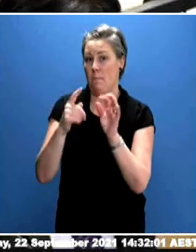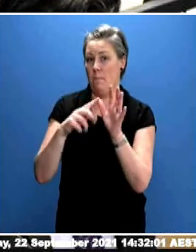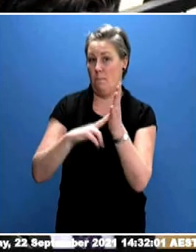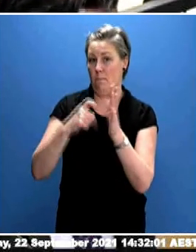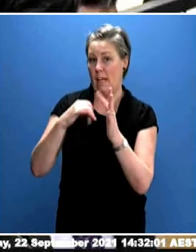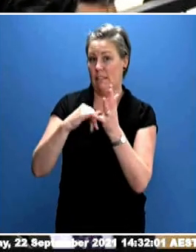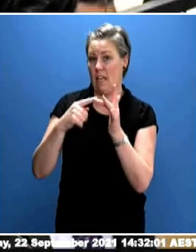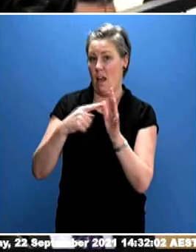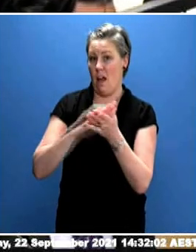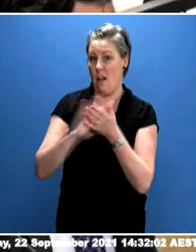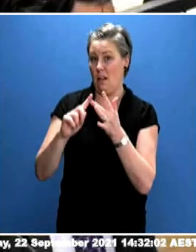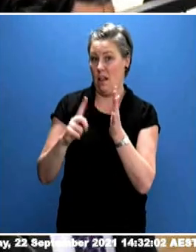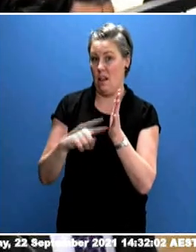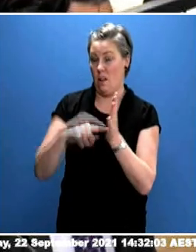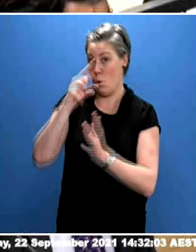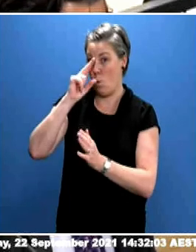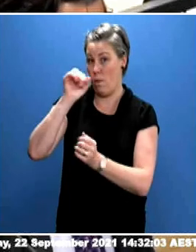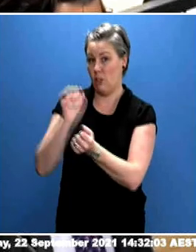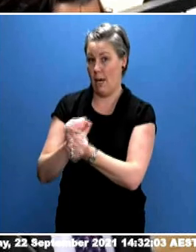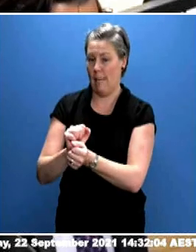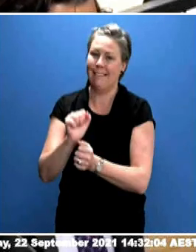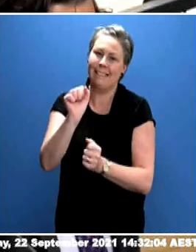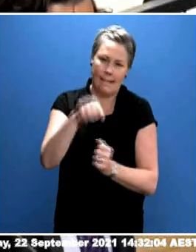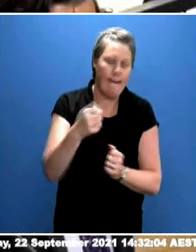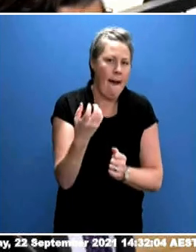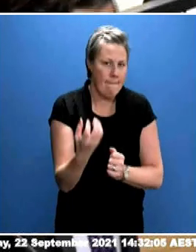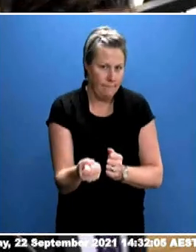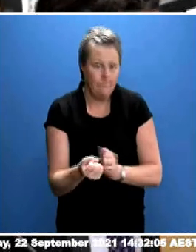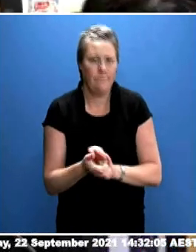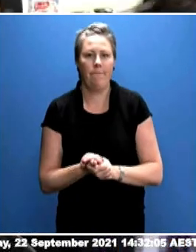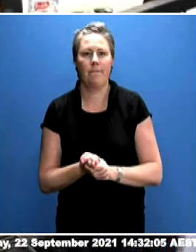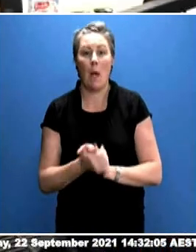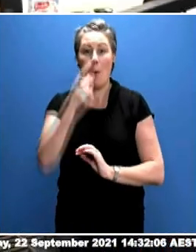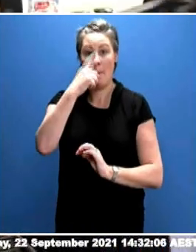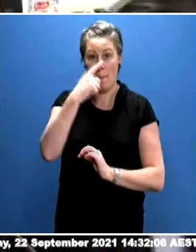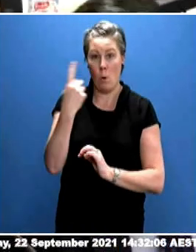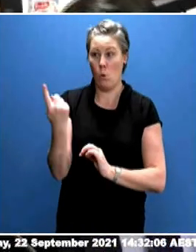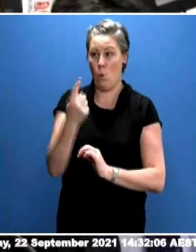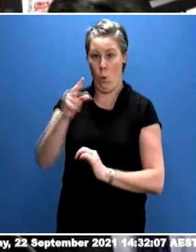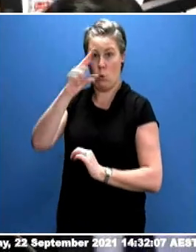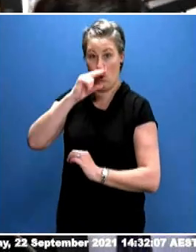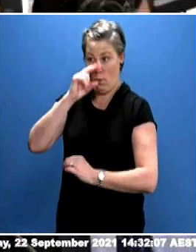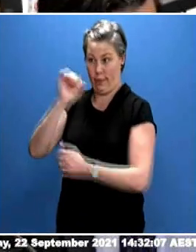In fact, people are in the Banksia Hill Detention Centre because